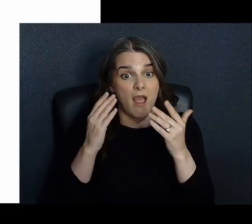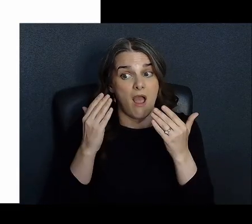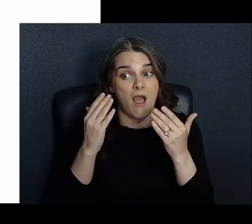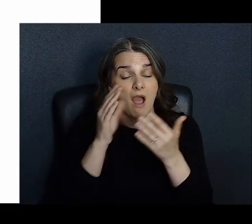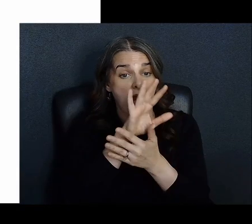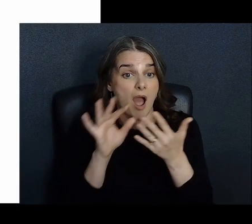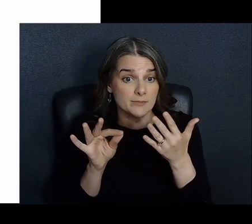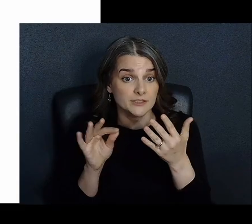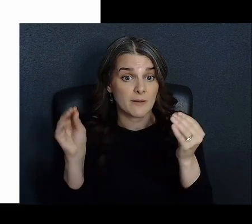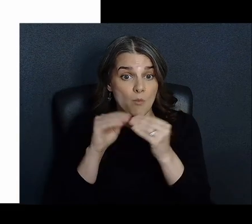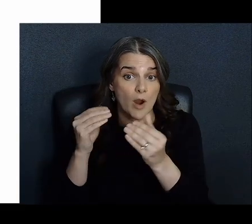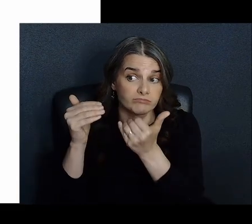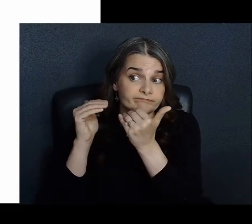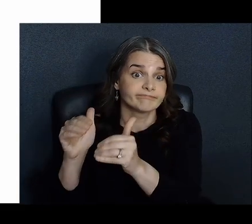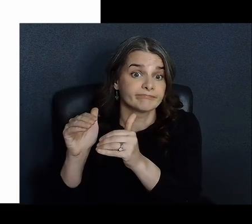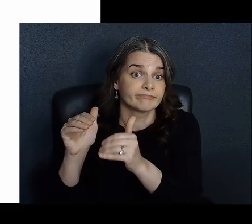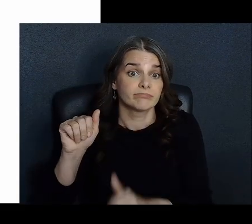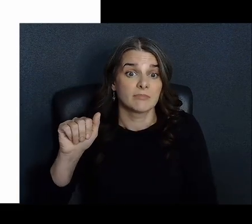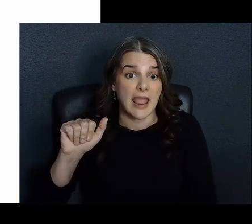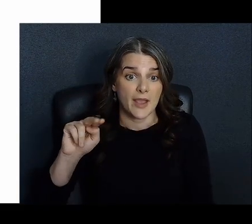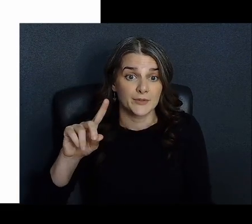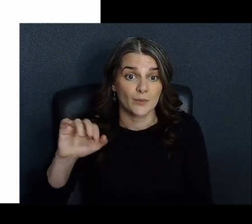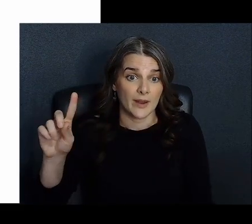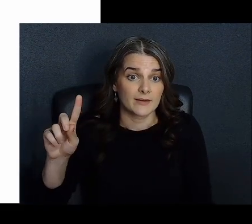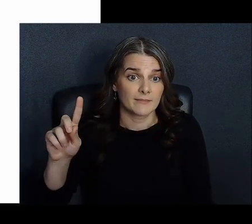so they may have to go to magnifier faster